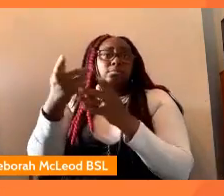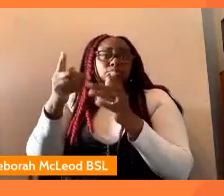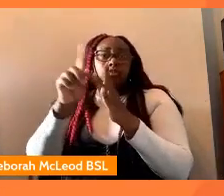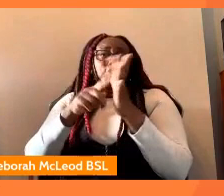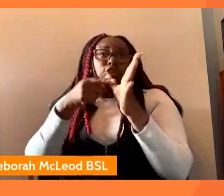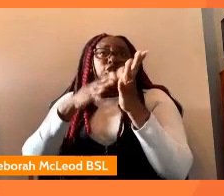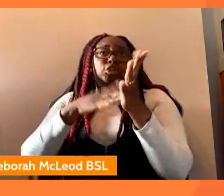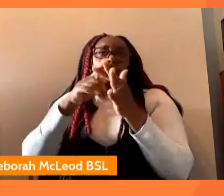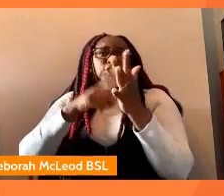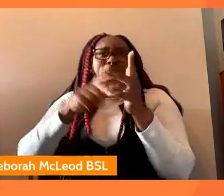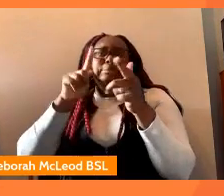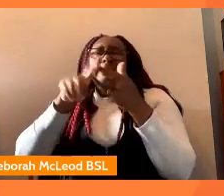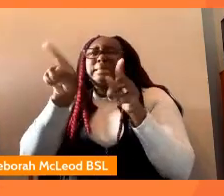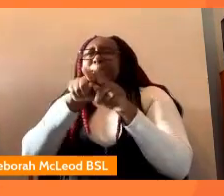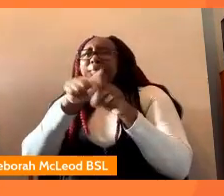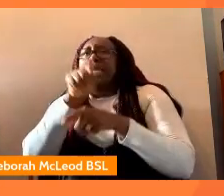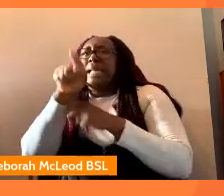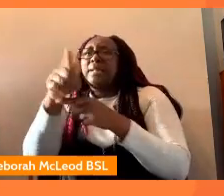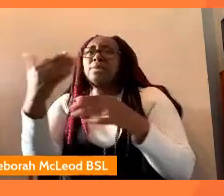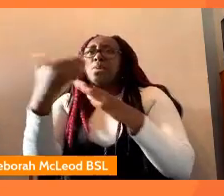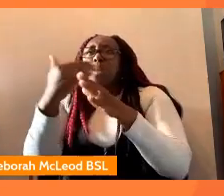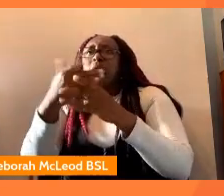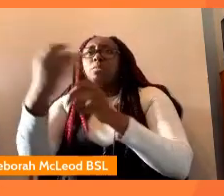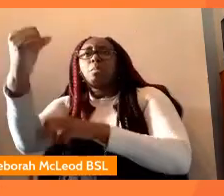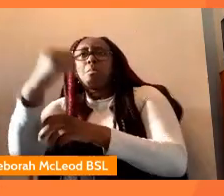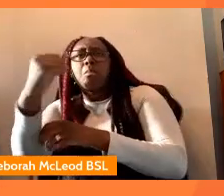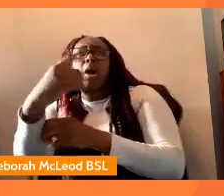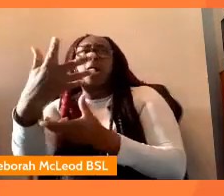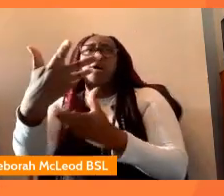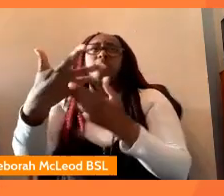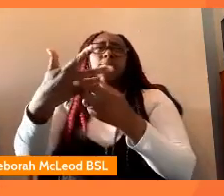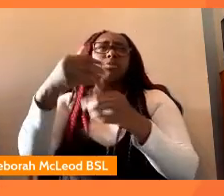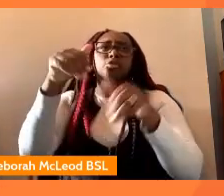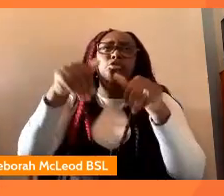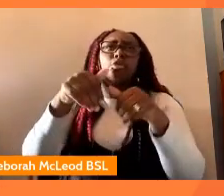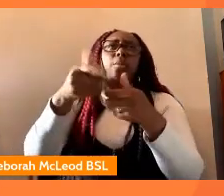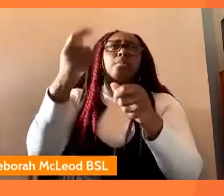with regulars on the Desi pub scene and spoke to shopkeepers on Soho Road